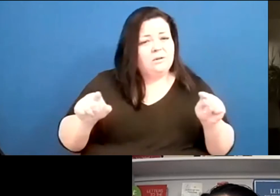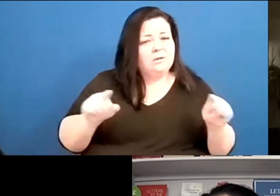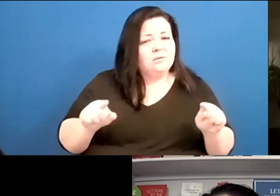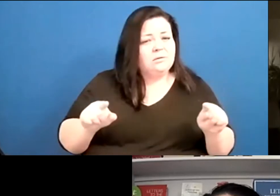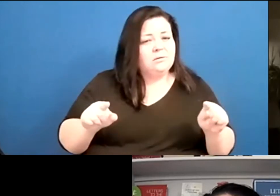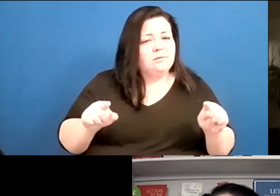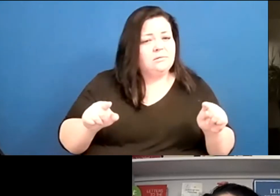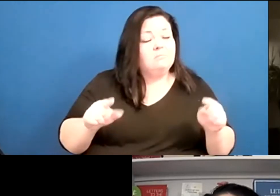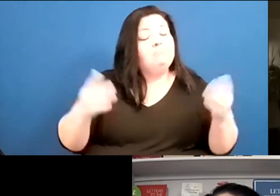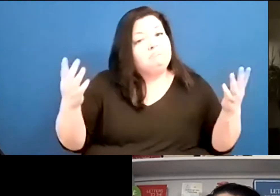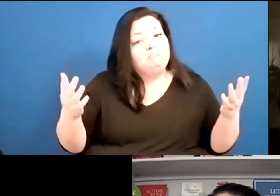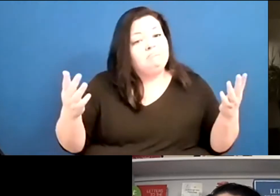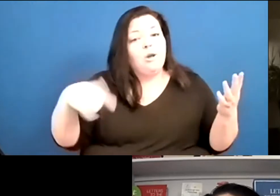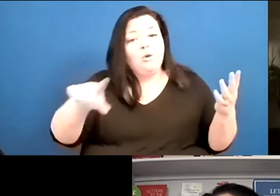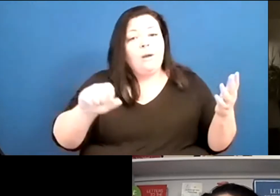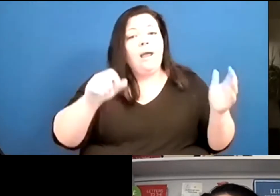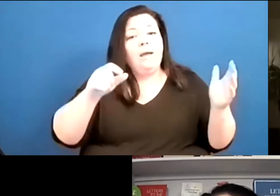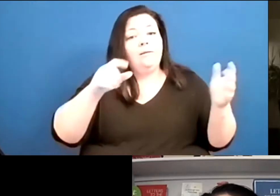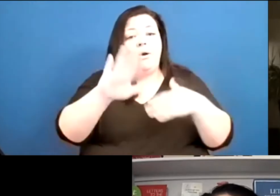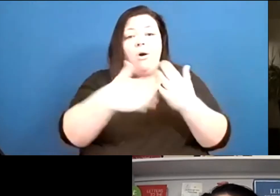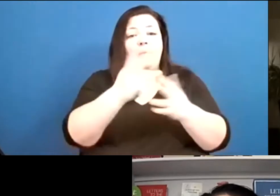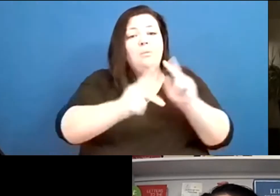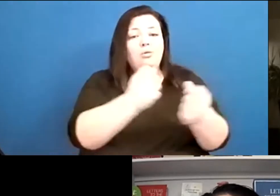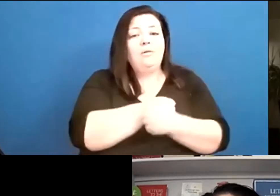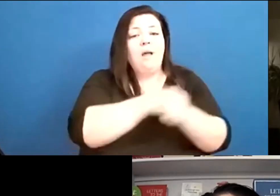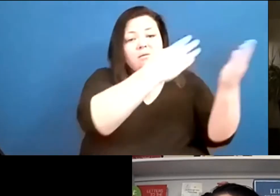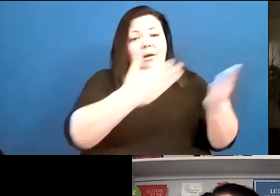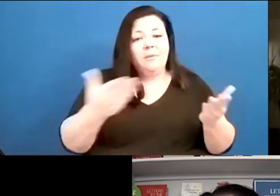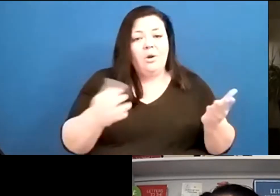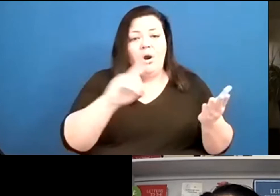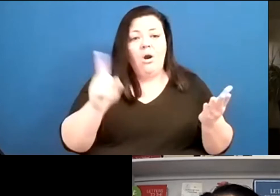all, you can bring everyone you love to Oz,/ but you cannot make them wear heels./